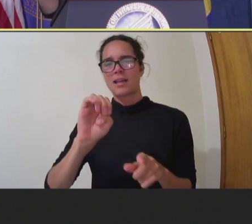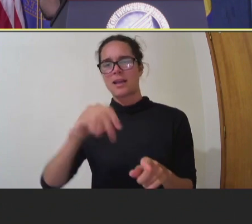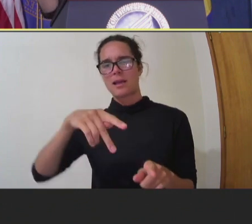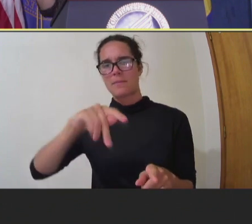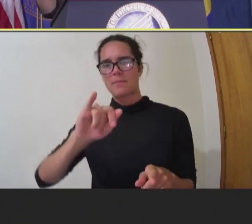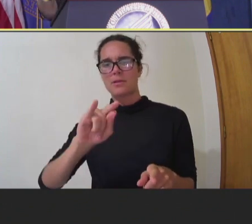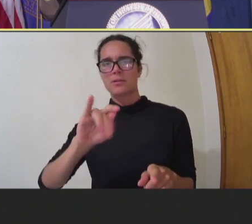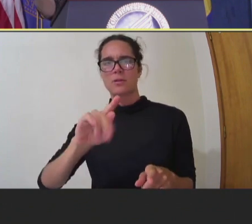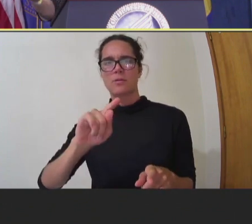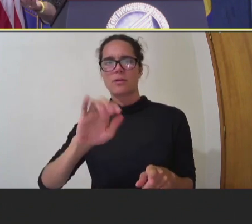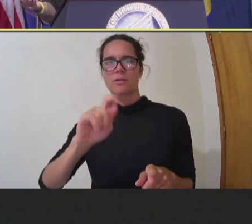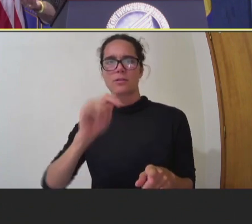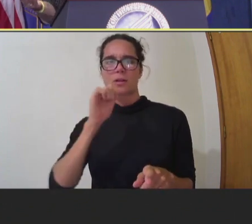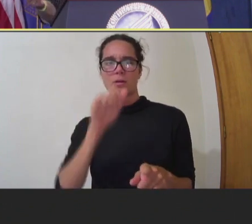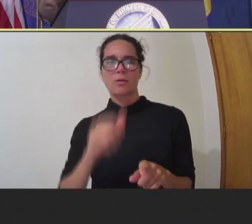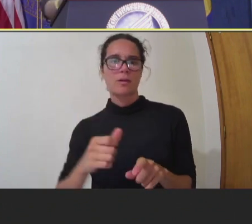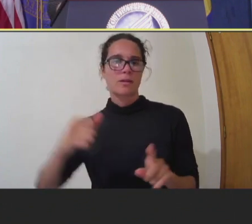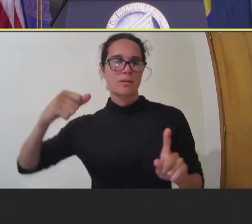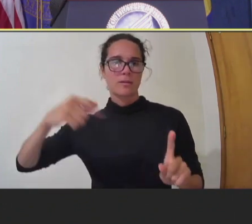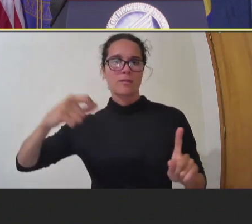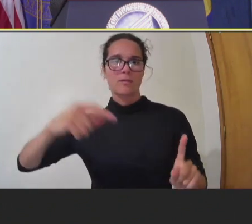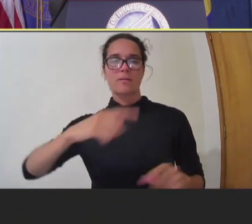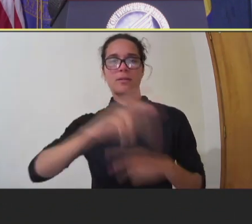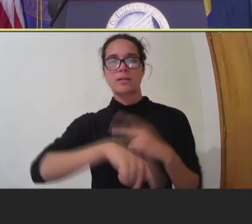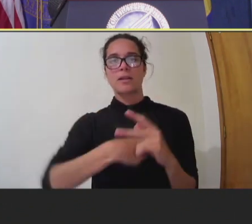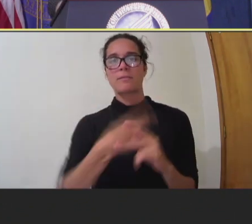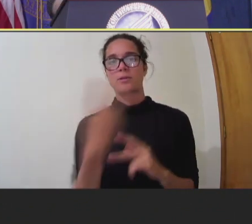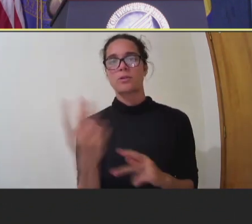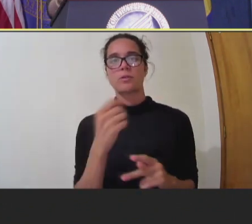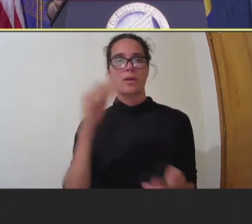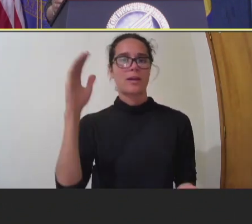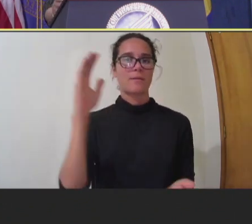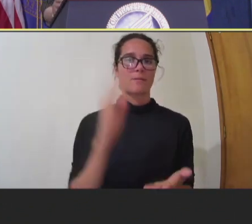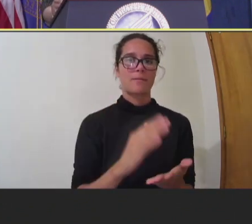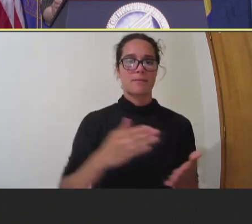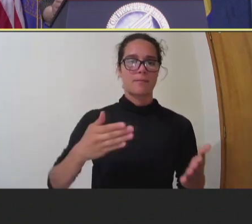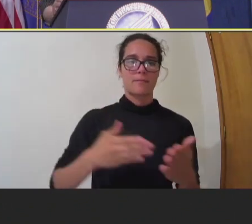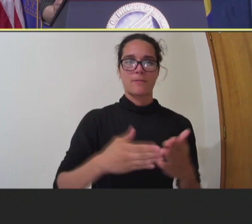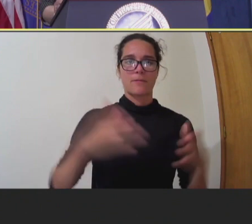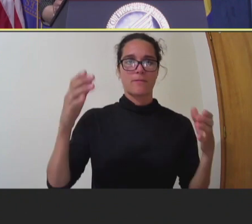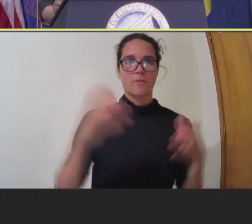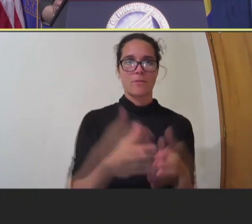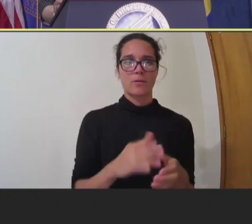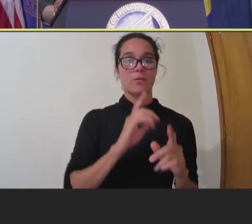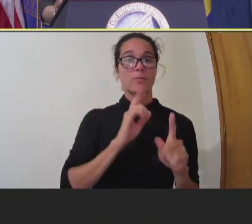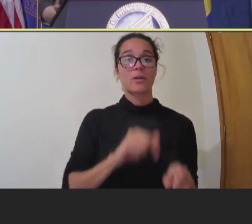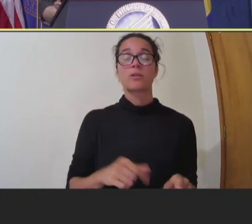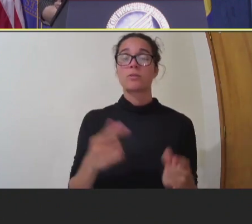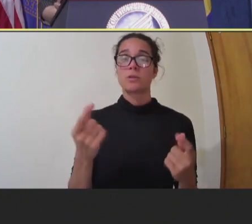two anti-inflammatory response. And so that's what we did. We found multiple epitopes that are